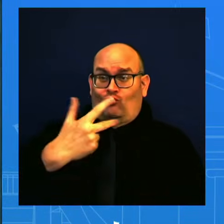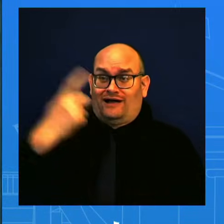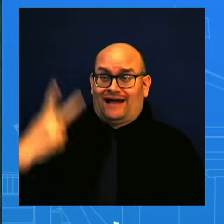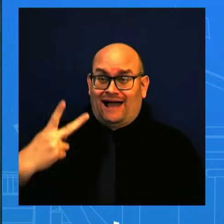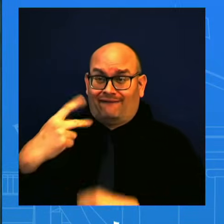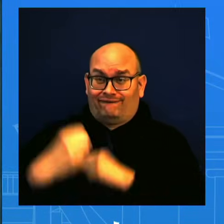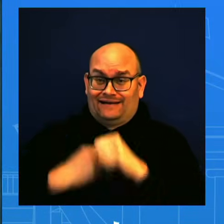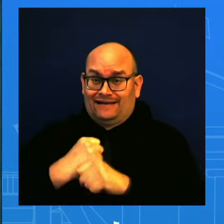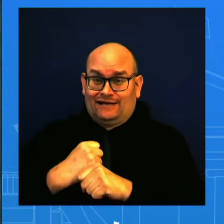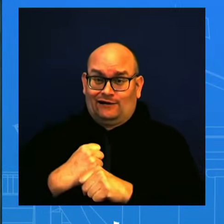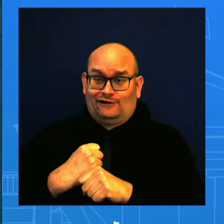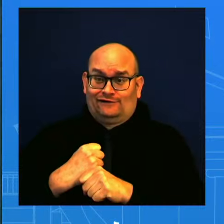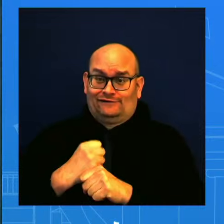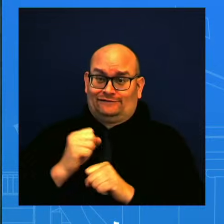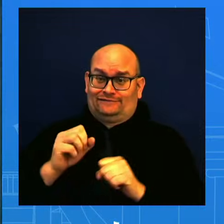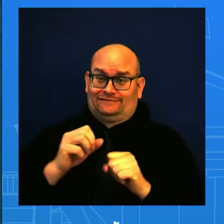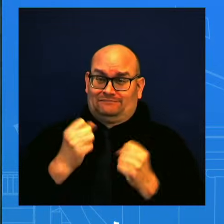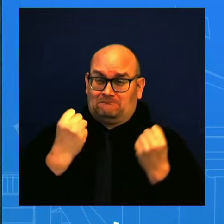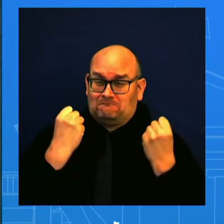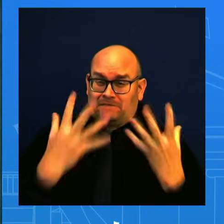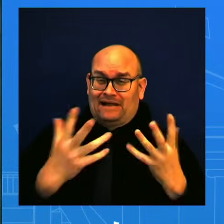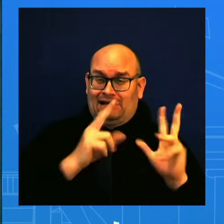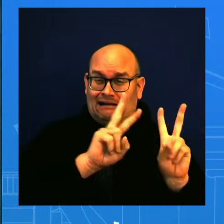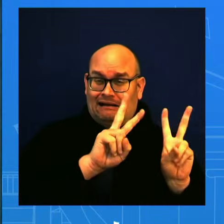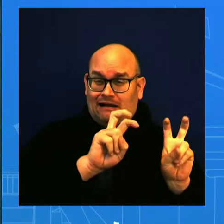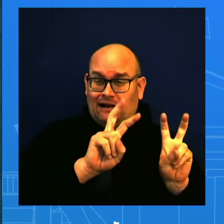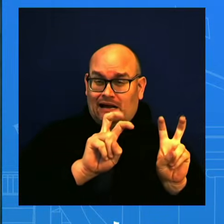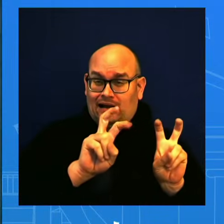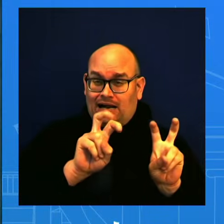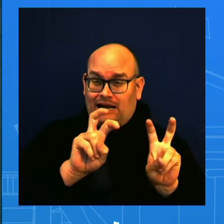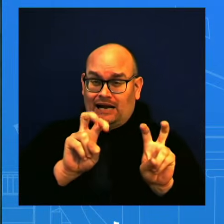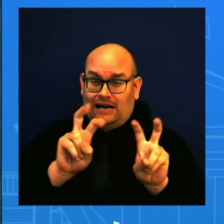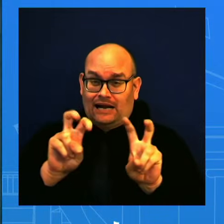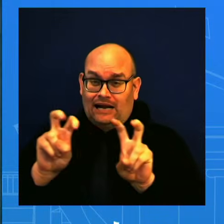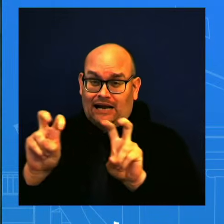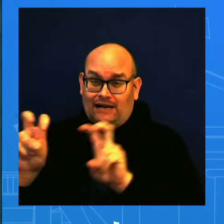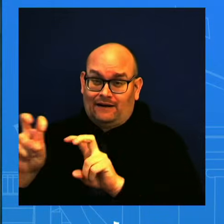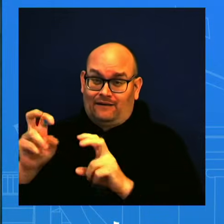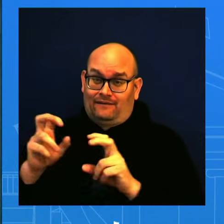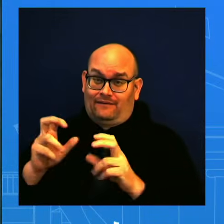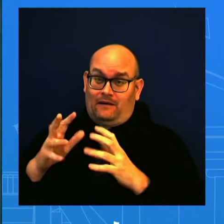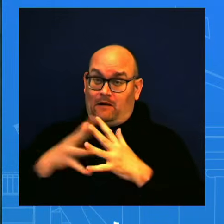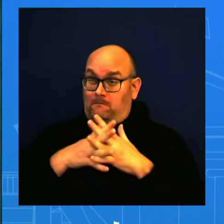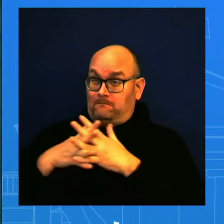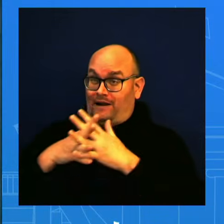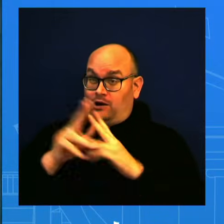I'm not going to respond to the justice. The Press: And -- and just a very different -- Ms. Jean-Pierre: Yeah. Sure. The Press: -- topic, Karine. We're just a day or two away